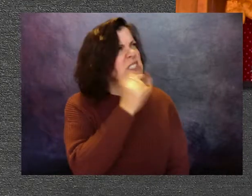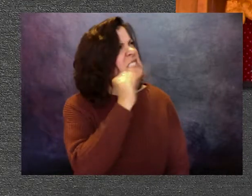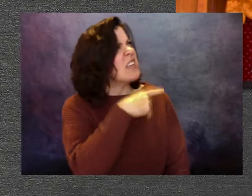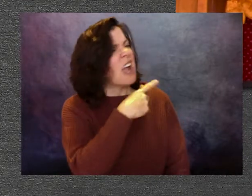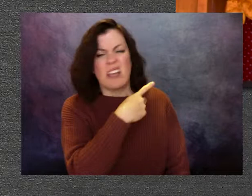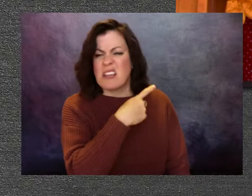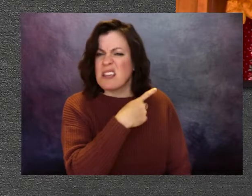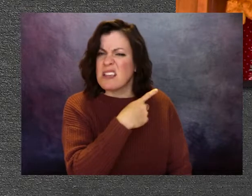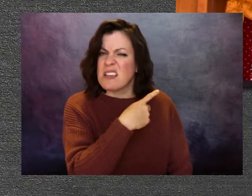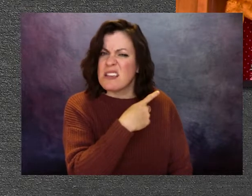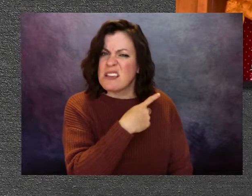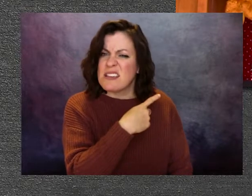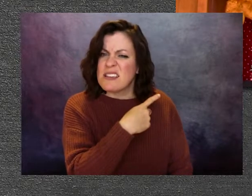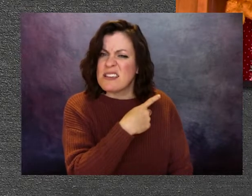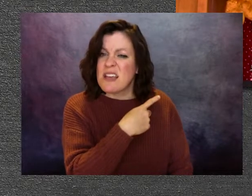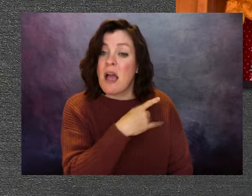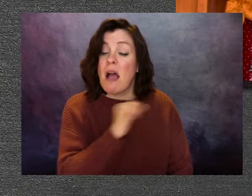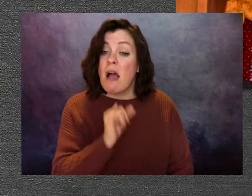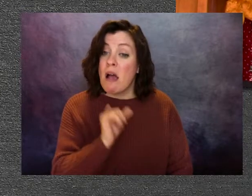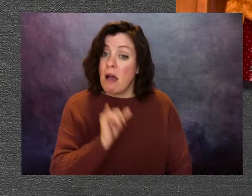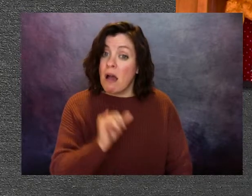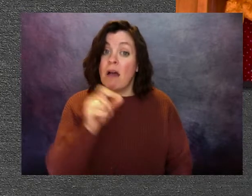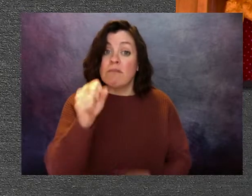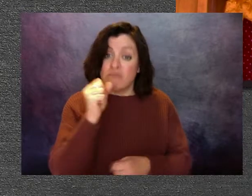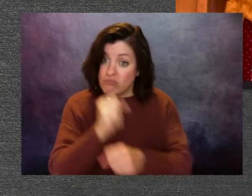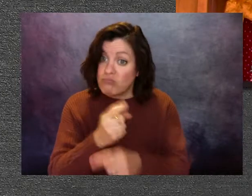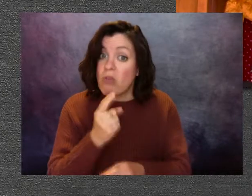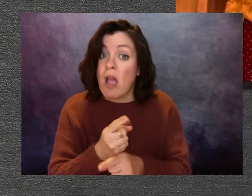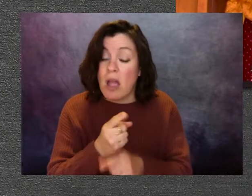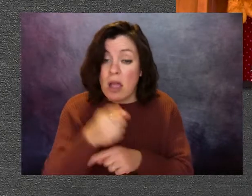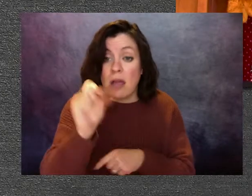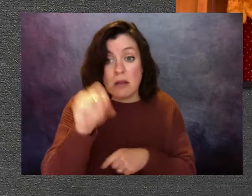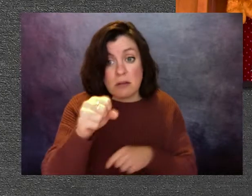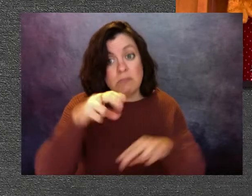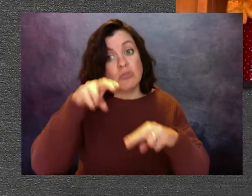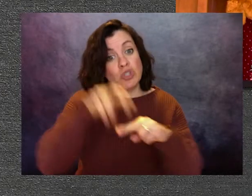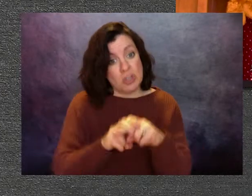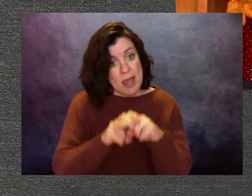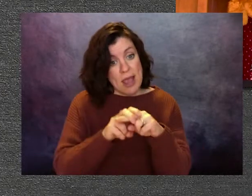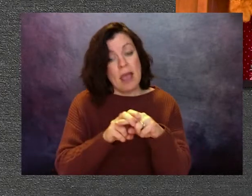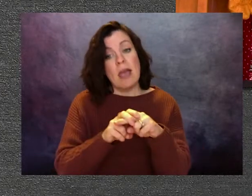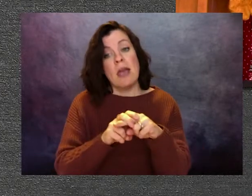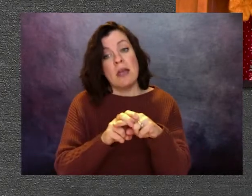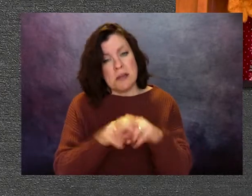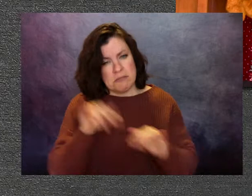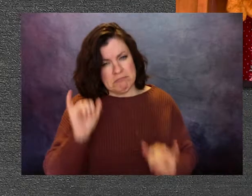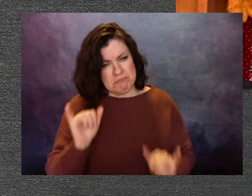Oh my goodness. Goodness you're right friends. That's a chair. Hmm. All right.